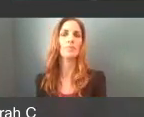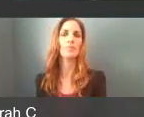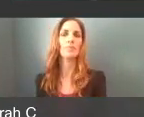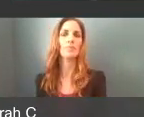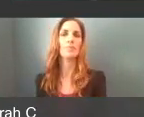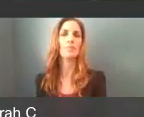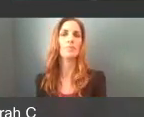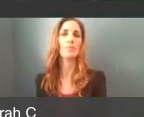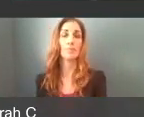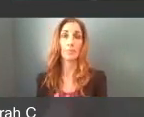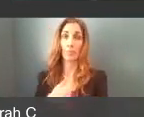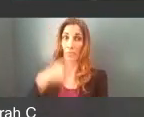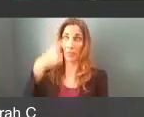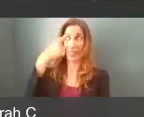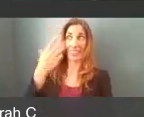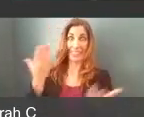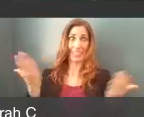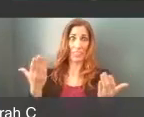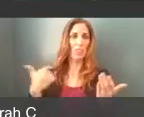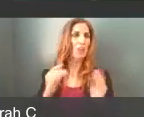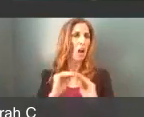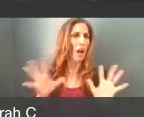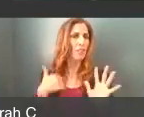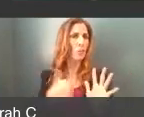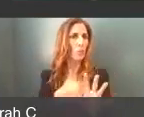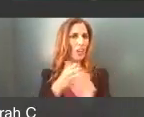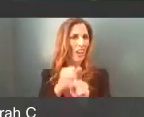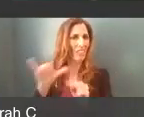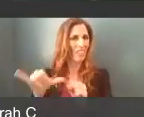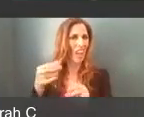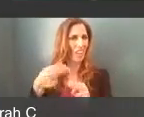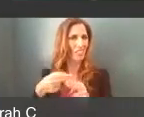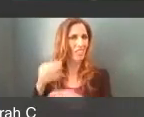you know, obviously we were getting Moderna vaccine. Most of our hospitals have been getting